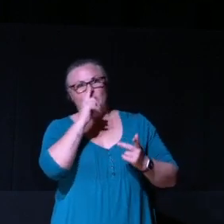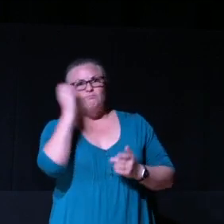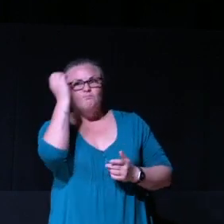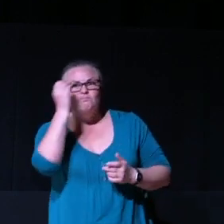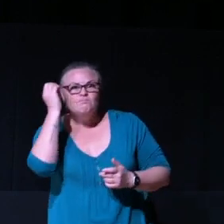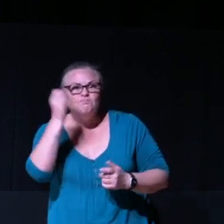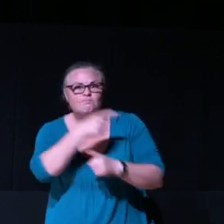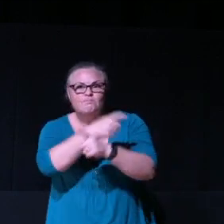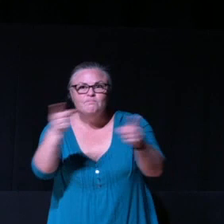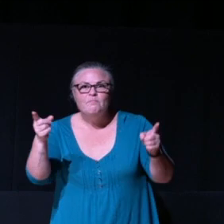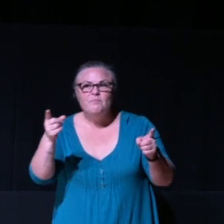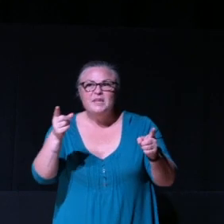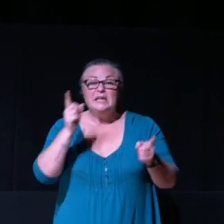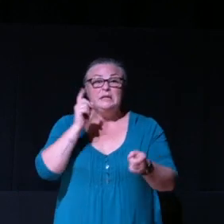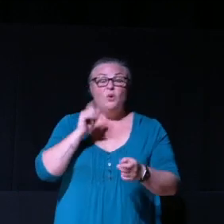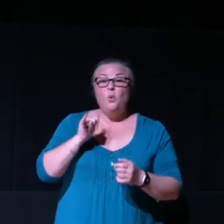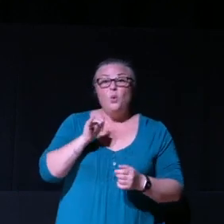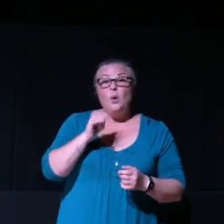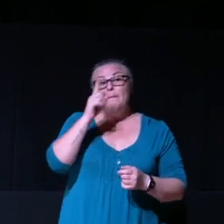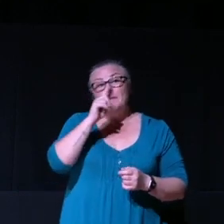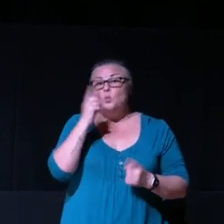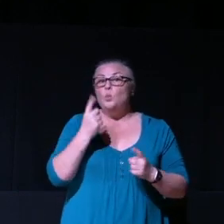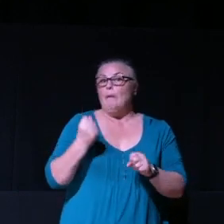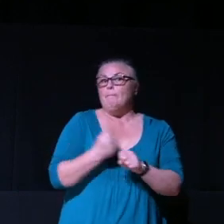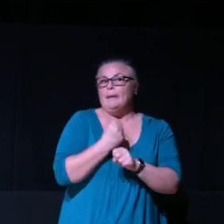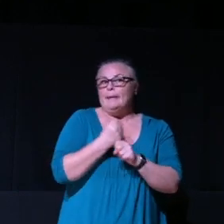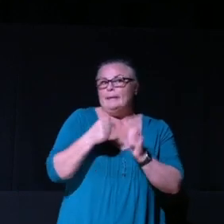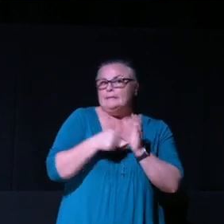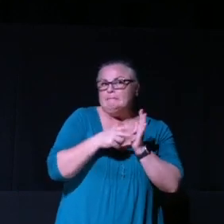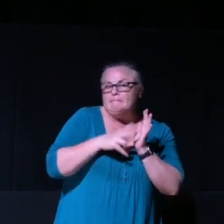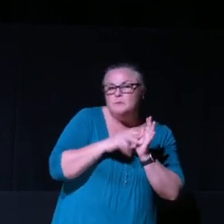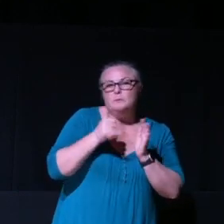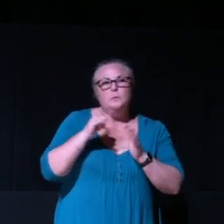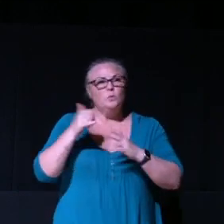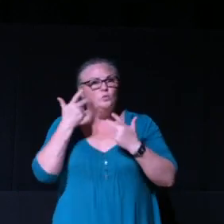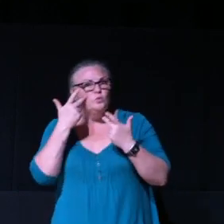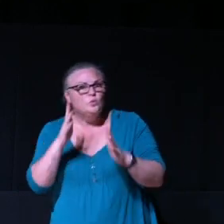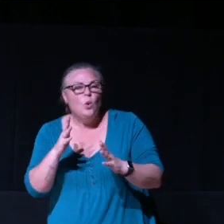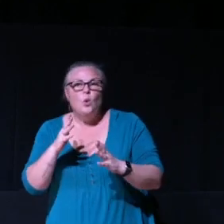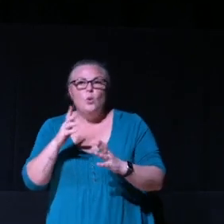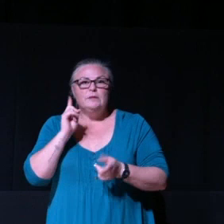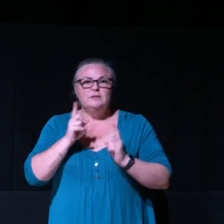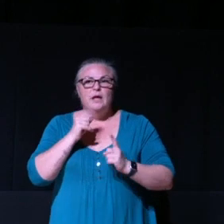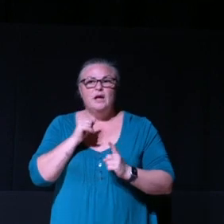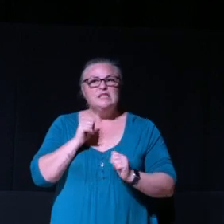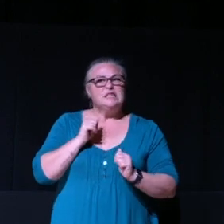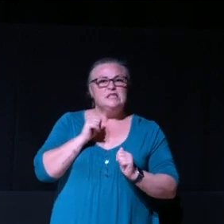they'll be cancelled or people will boycott their work or their production. And I think that when we get into that, it's a little bit scary.